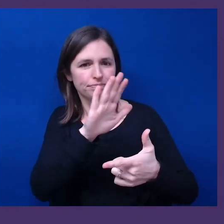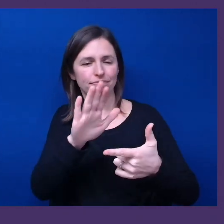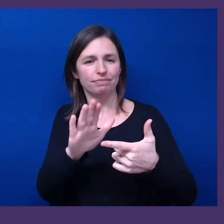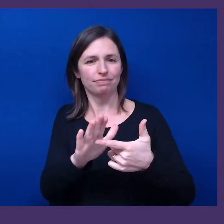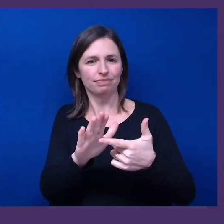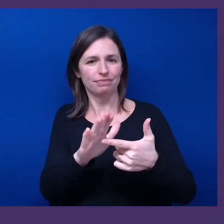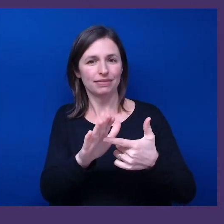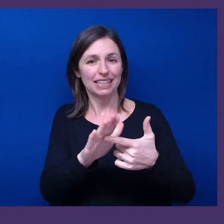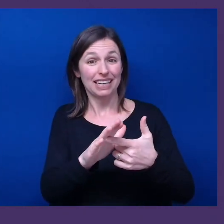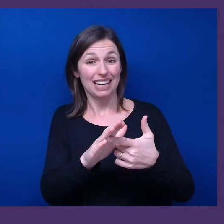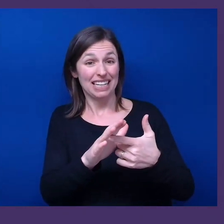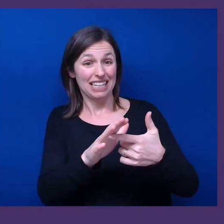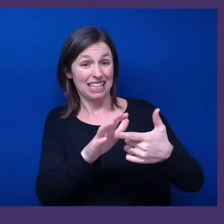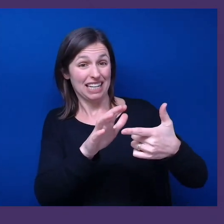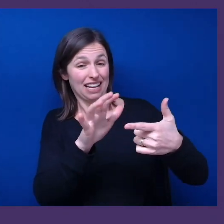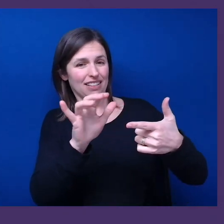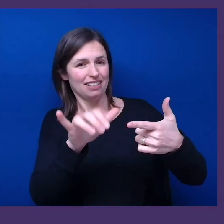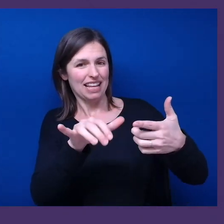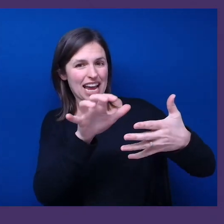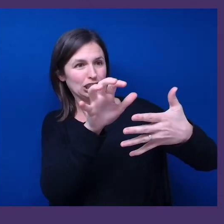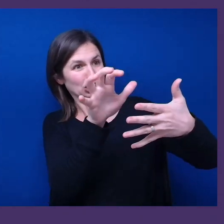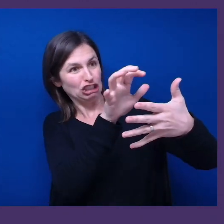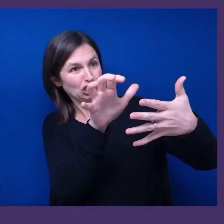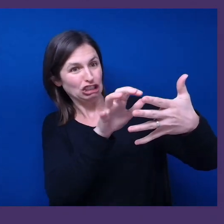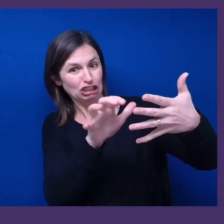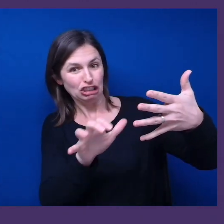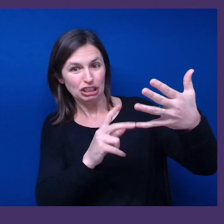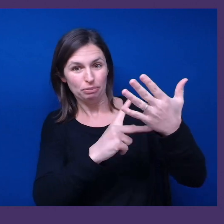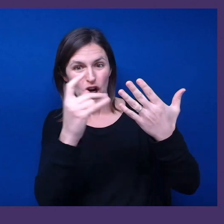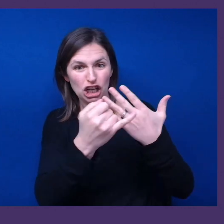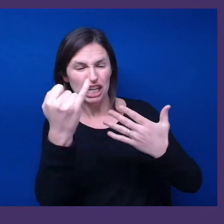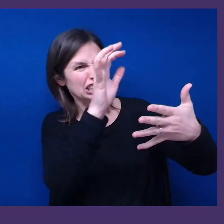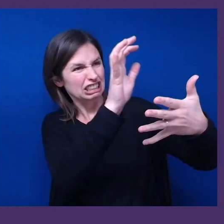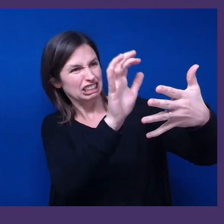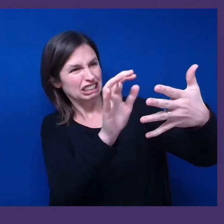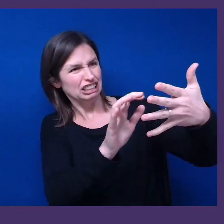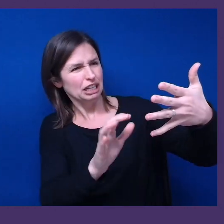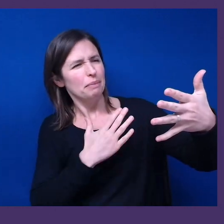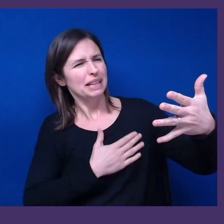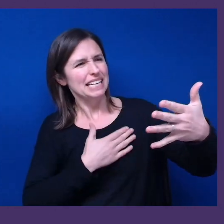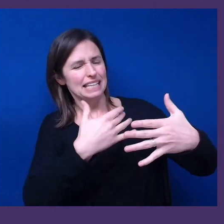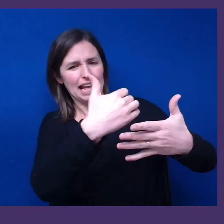Write a professional email requesting a flexible work schedule due to chronic illness.